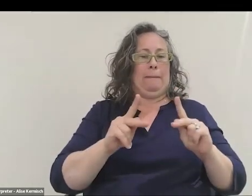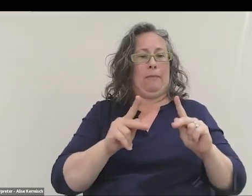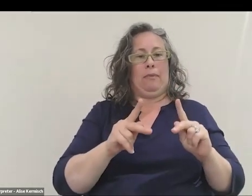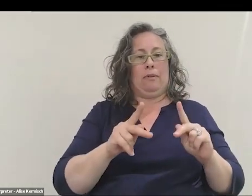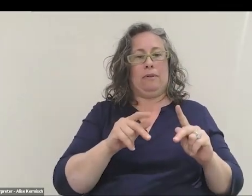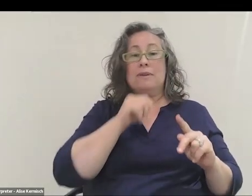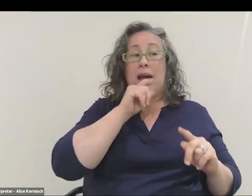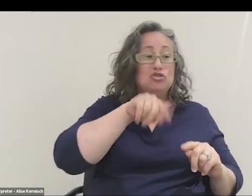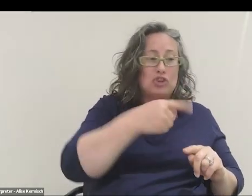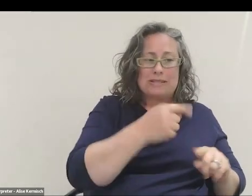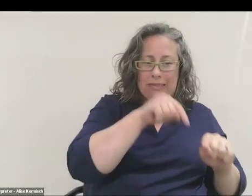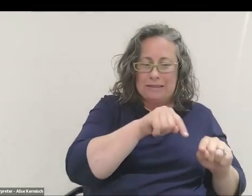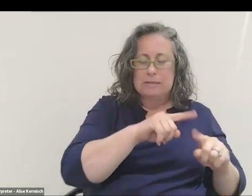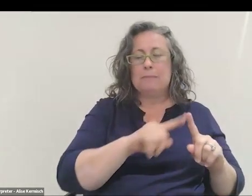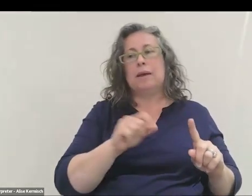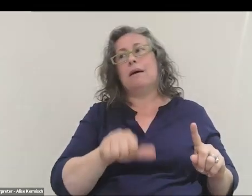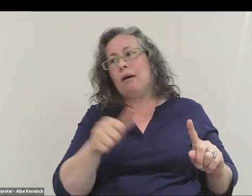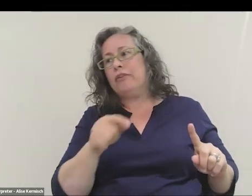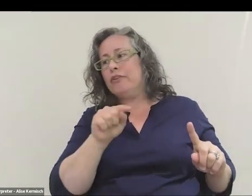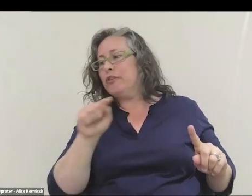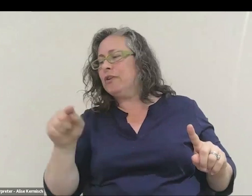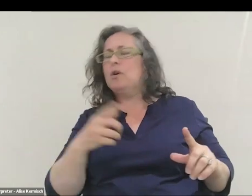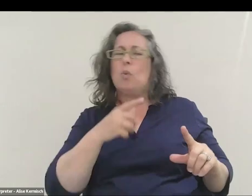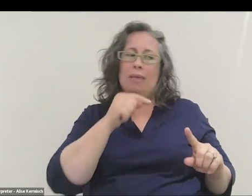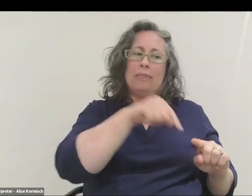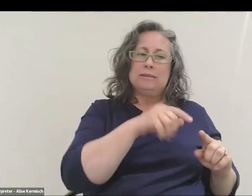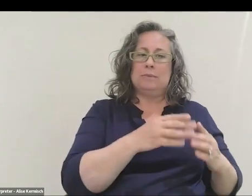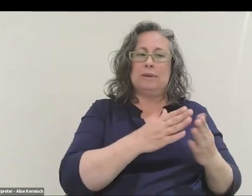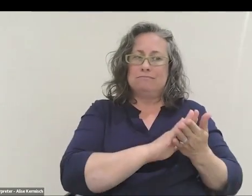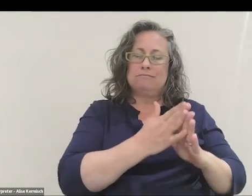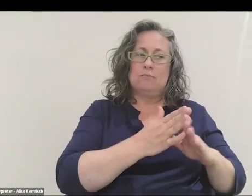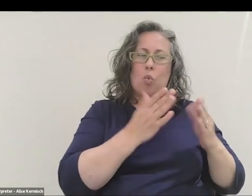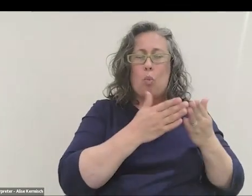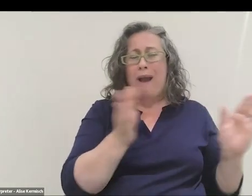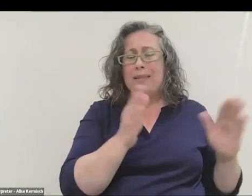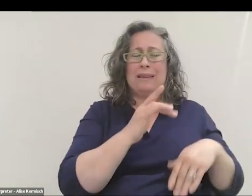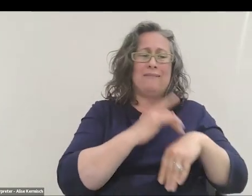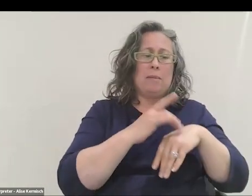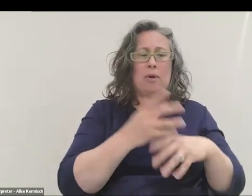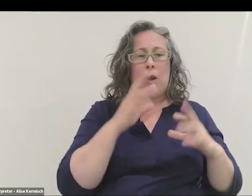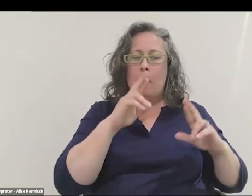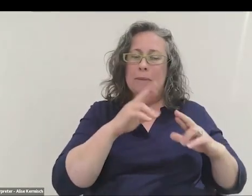I want this to be as widely available. I hope it's just available in the next eclipse.